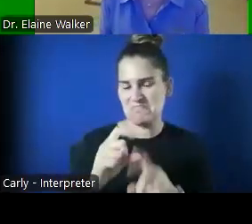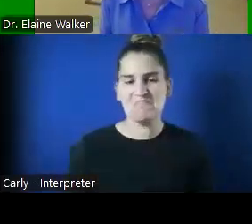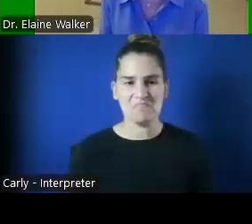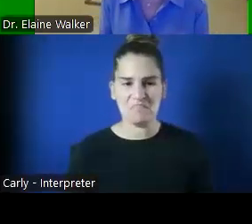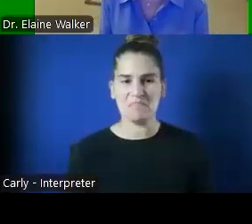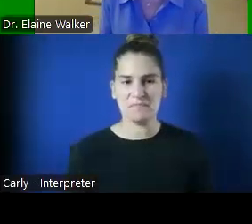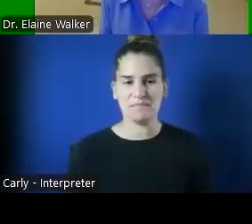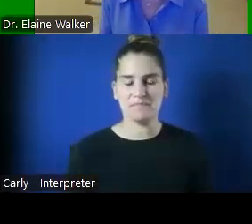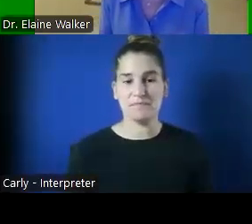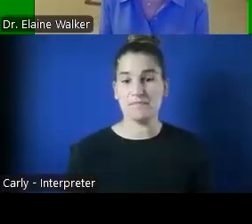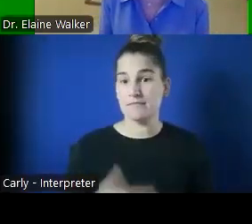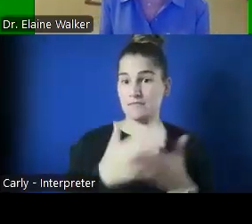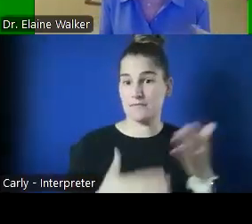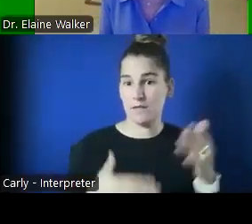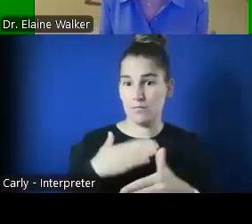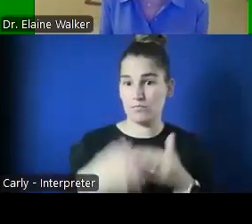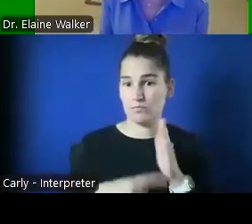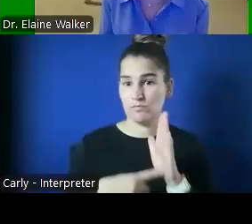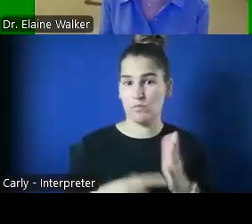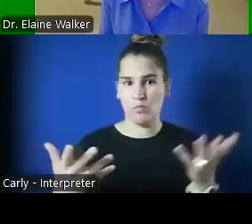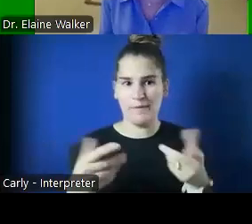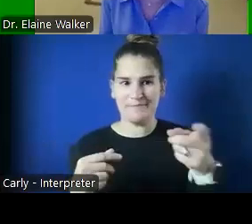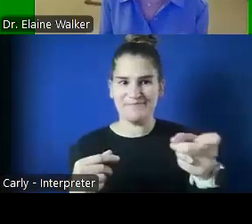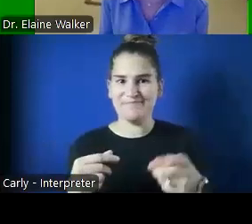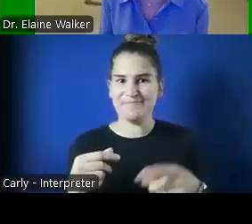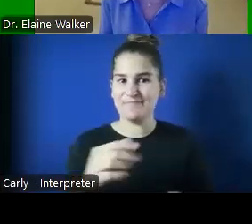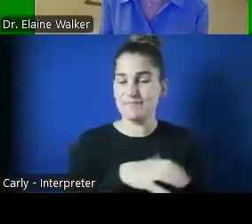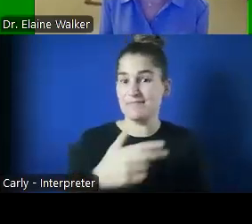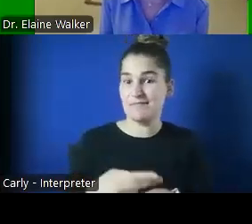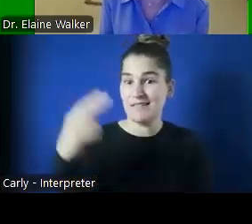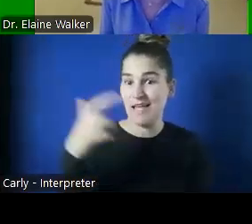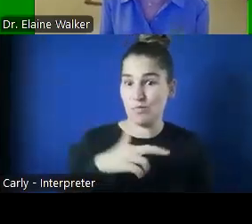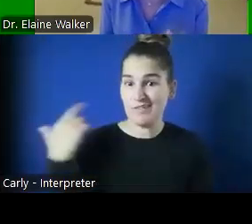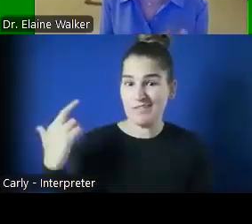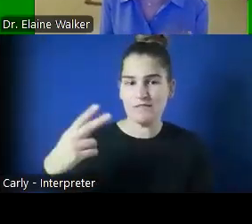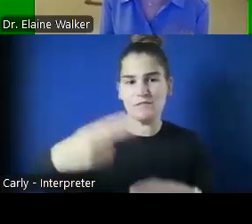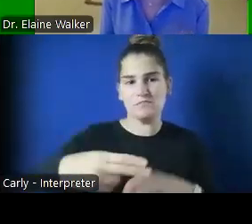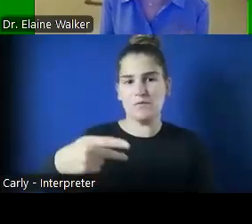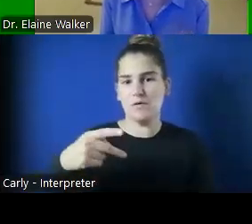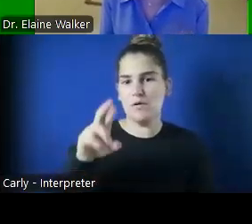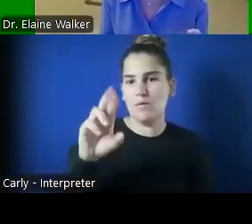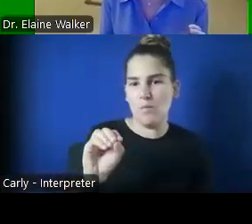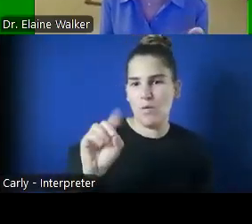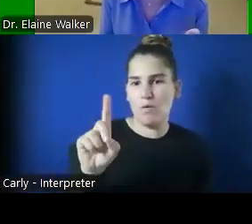results I show that clinical high-risk subjects are referred to as prodomal patients other times